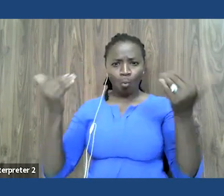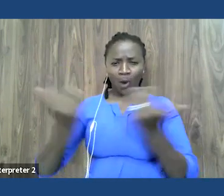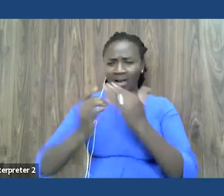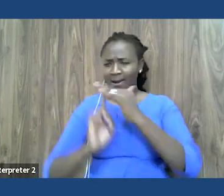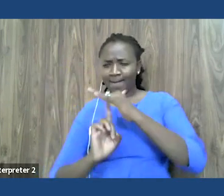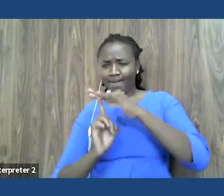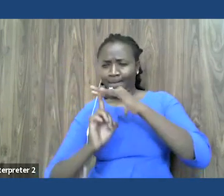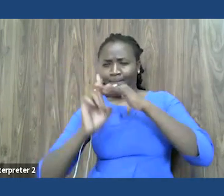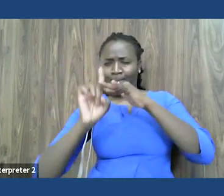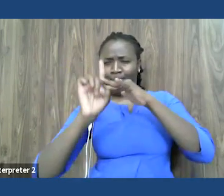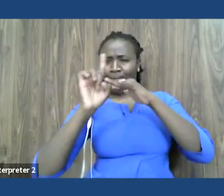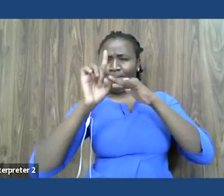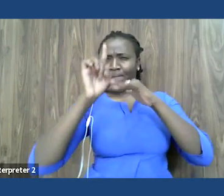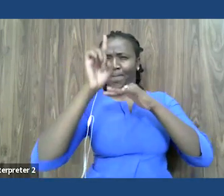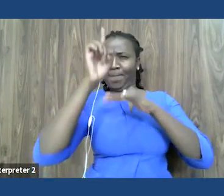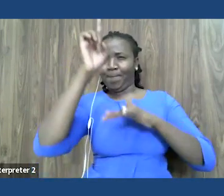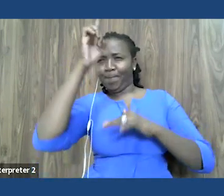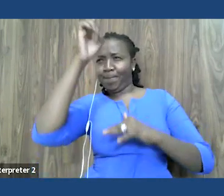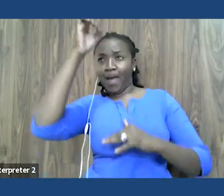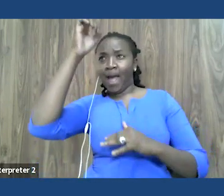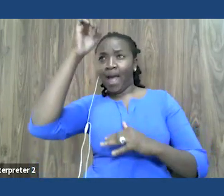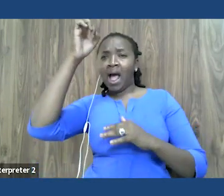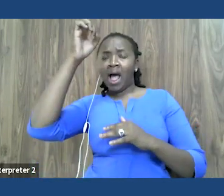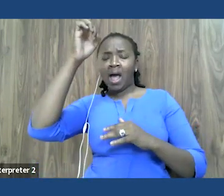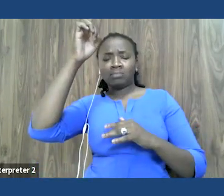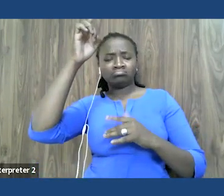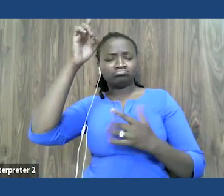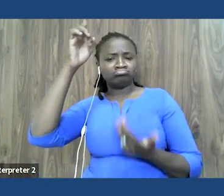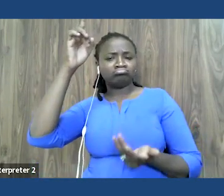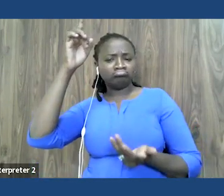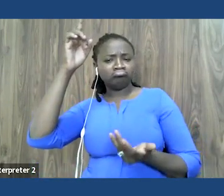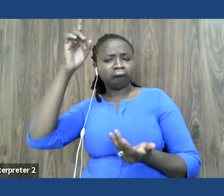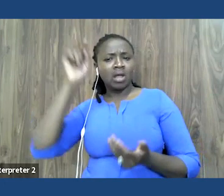So they're talking about mission critical, you cannot fail. Failure is not an option.